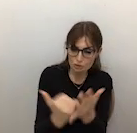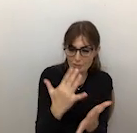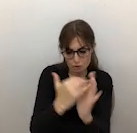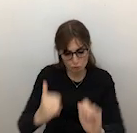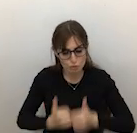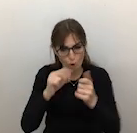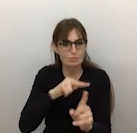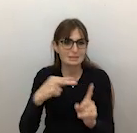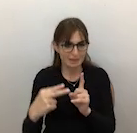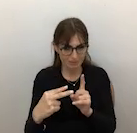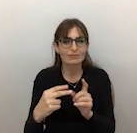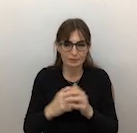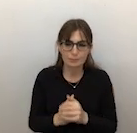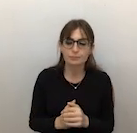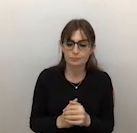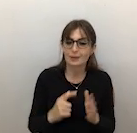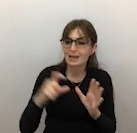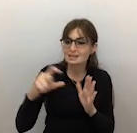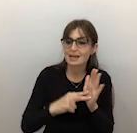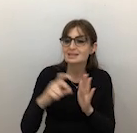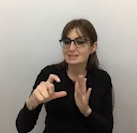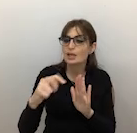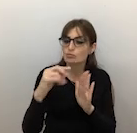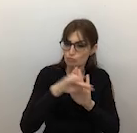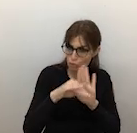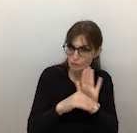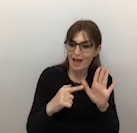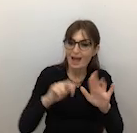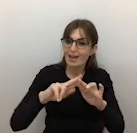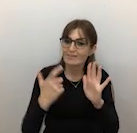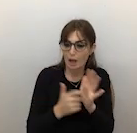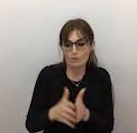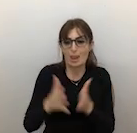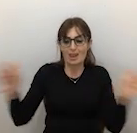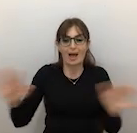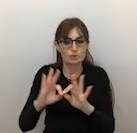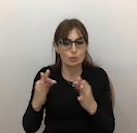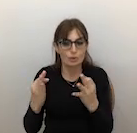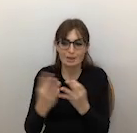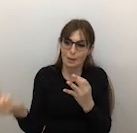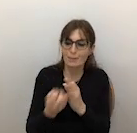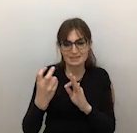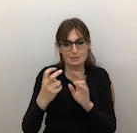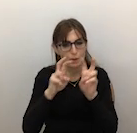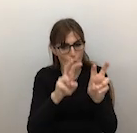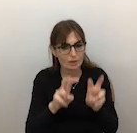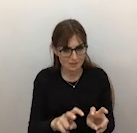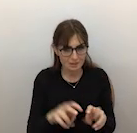to form your own view. Under ACNC rules, the AFR for large organisations must be audited,